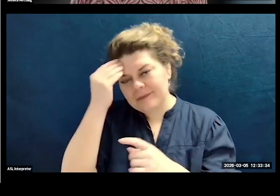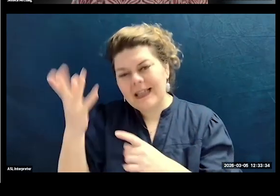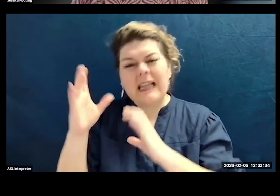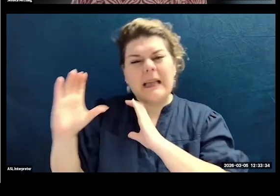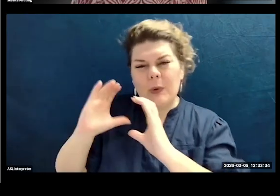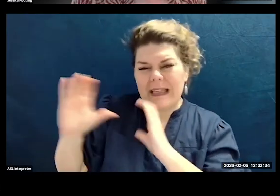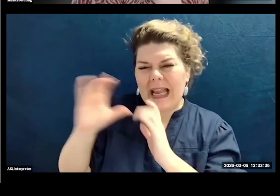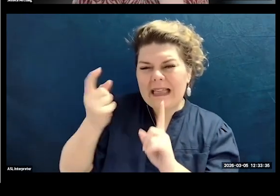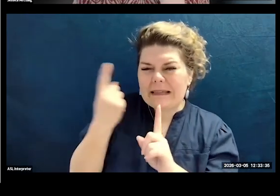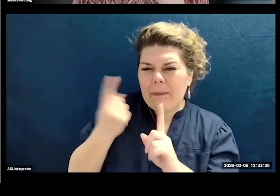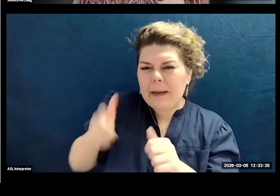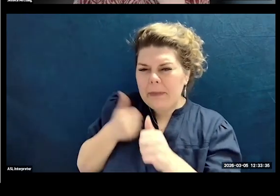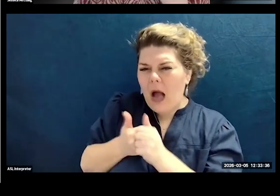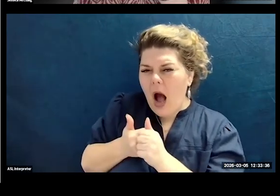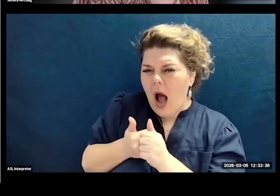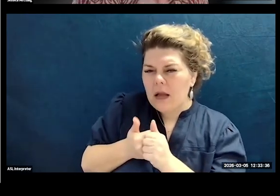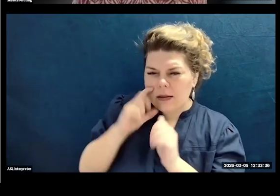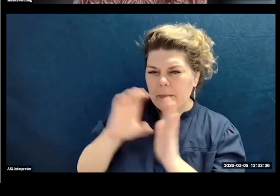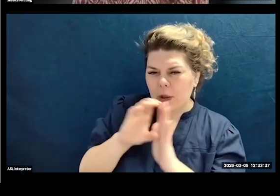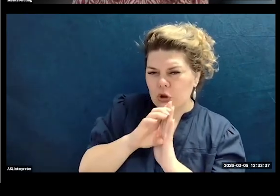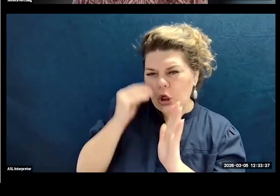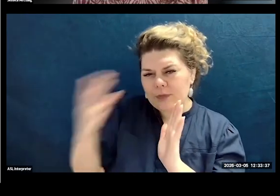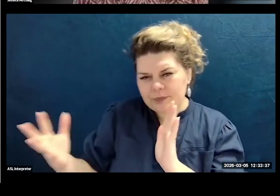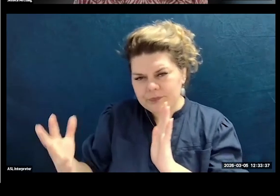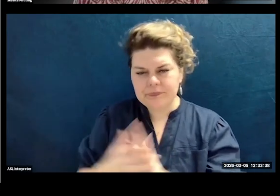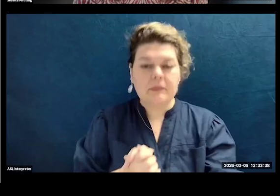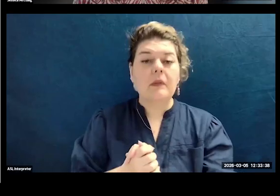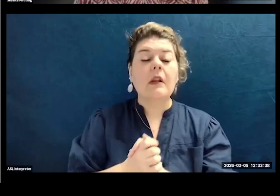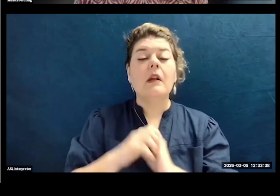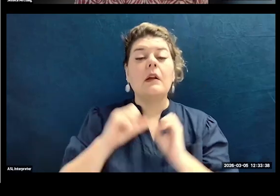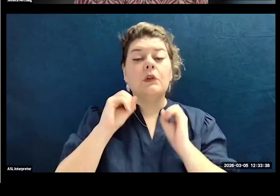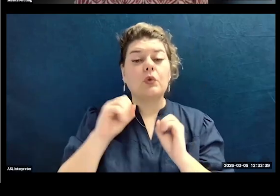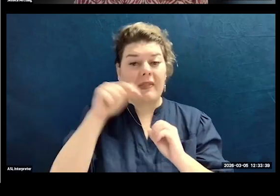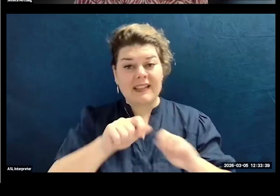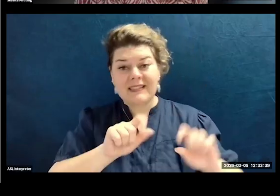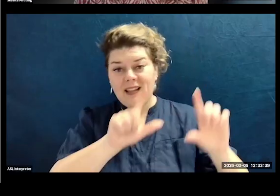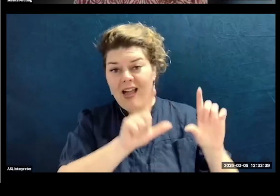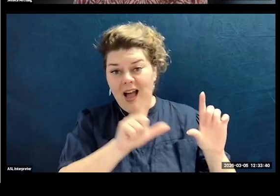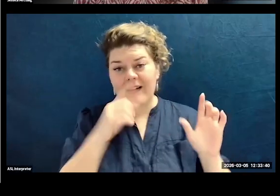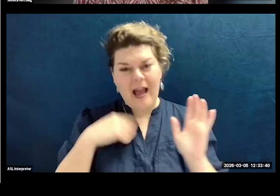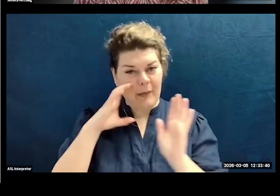a larger piece of information to the user. So, on this slide we have an example image